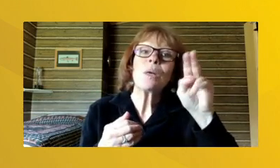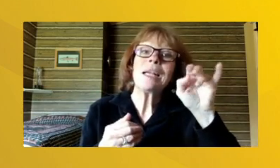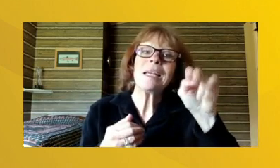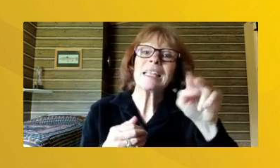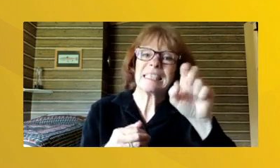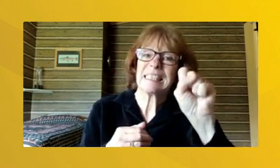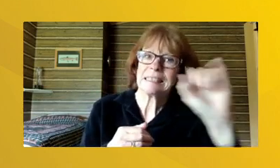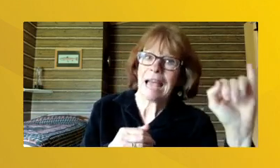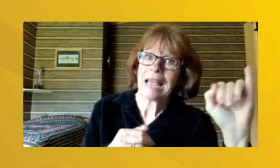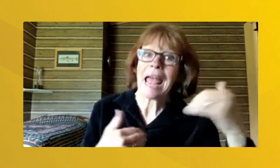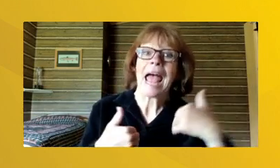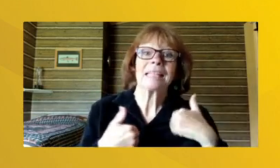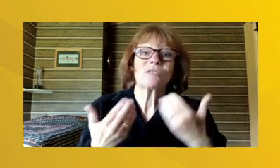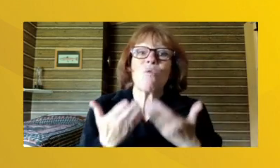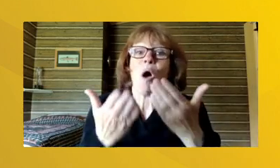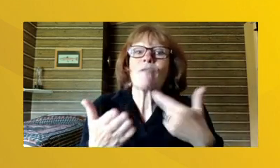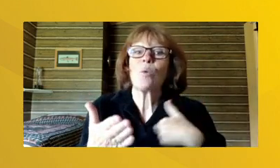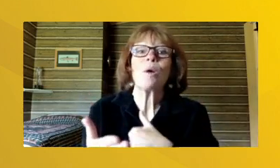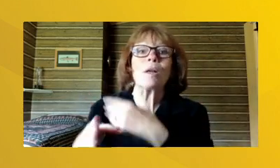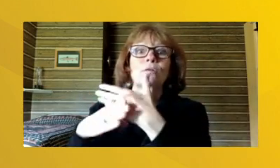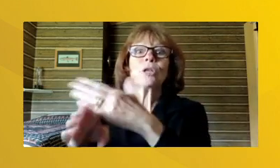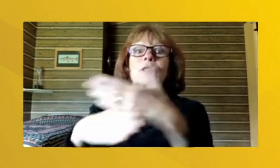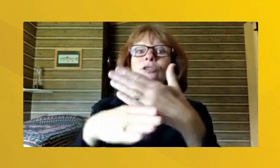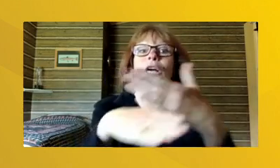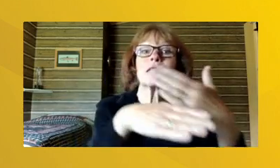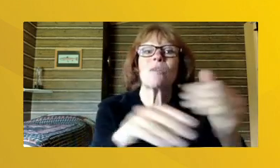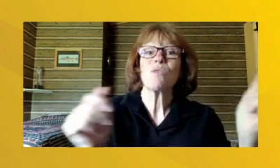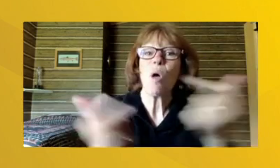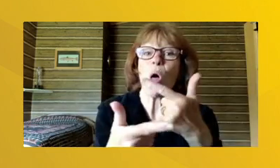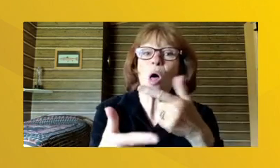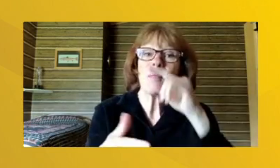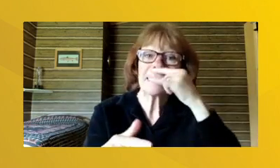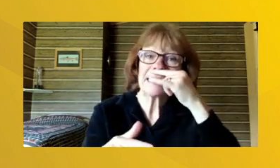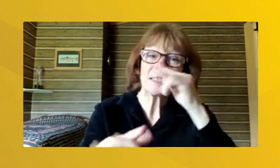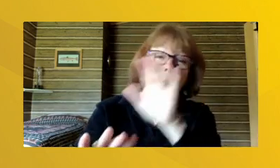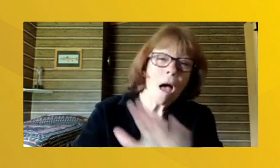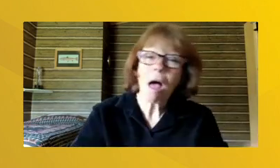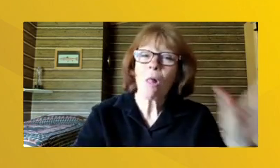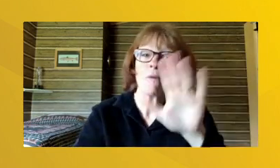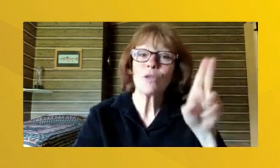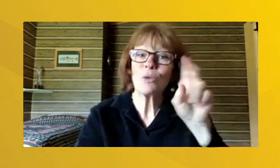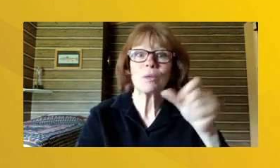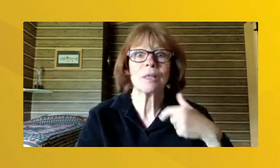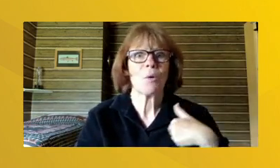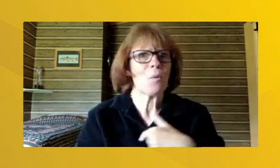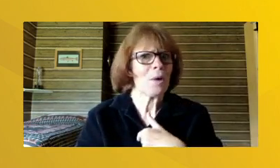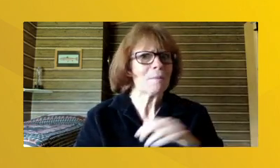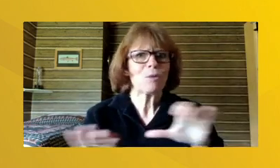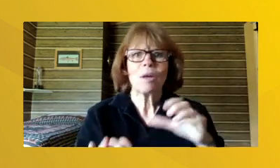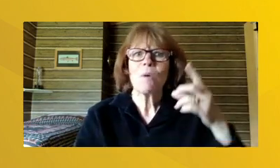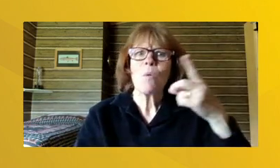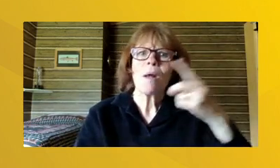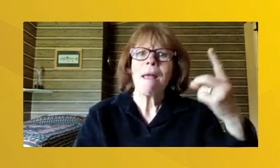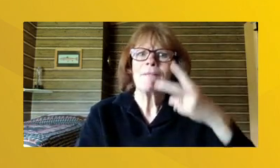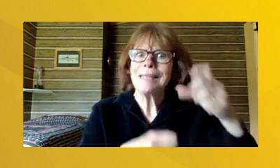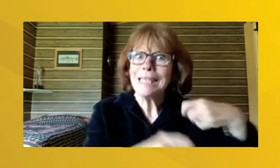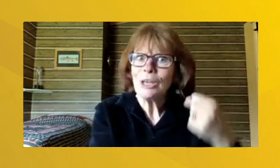We've been doing this for about a year and a half now, and we're very excited about where we've been and also where we are going.